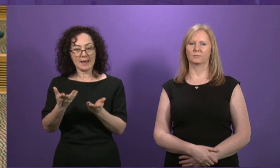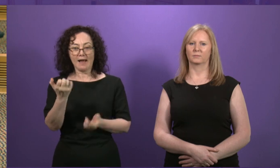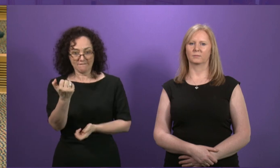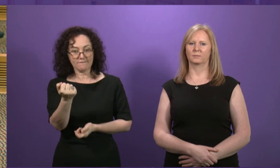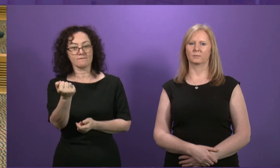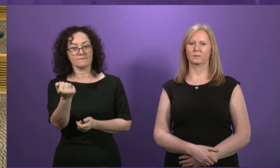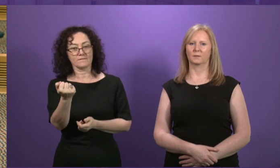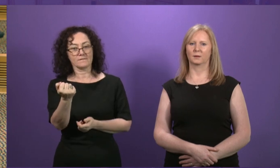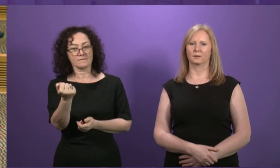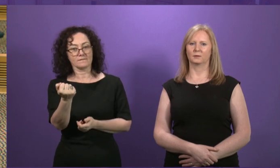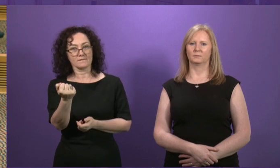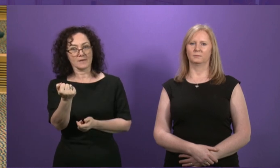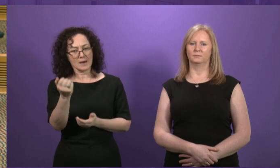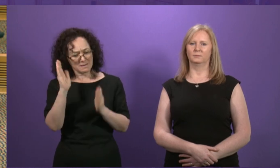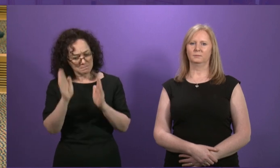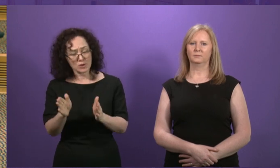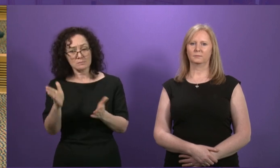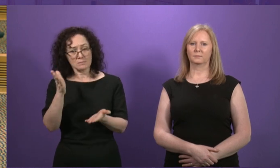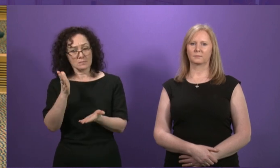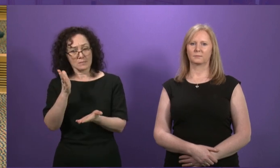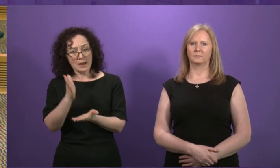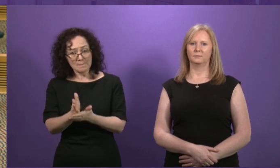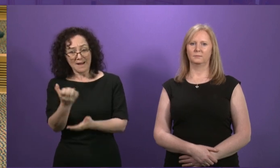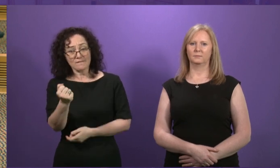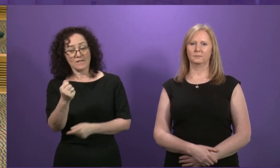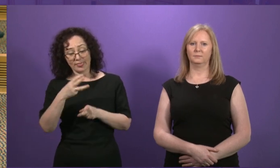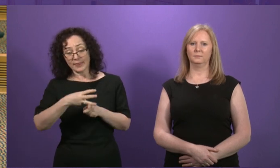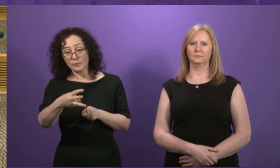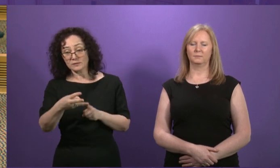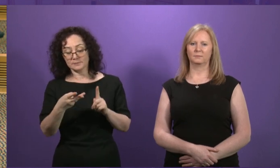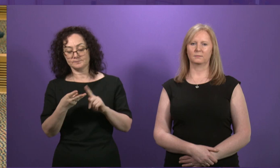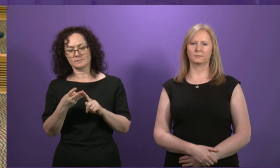still have food on the table. We will be looking at how we can protect our